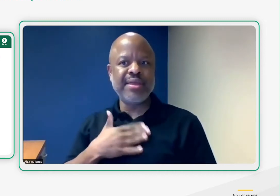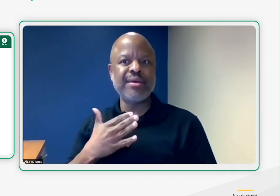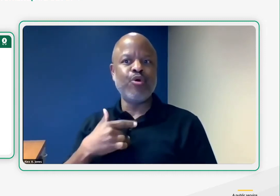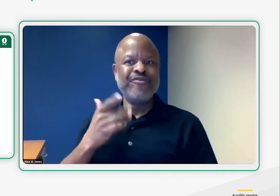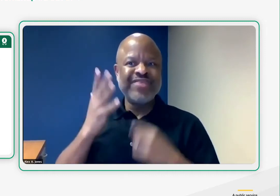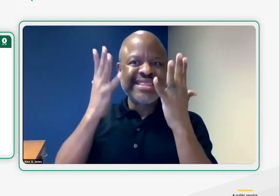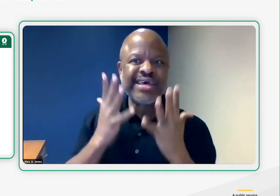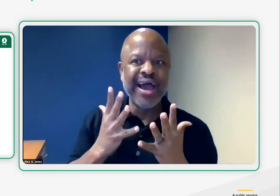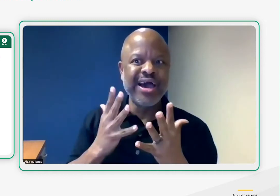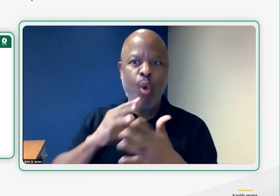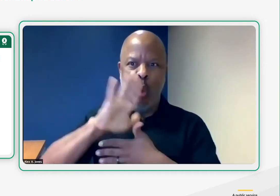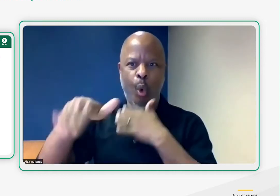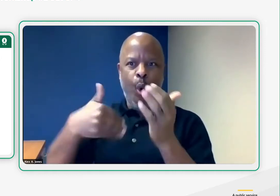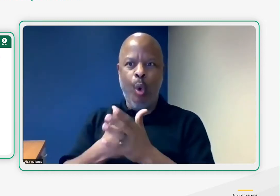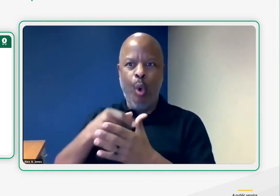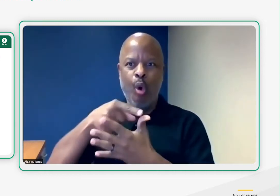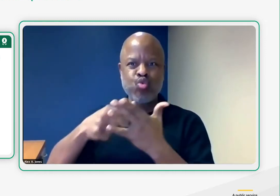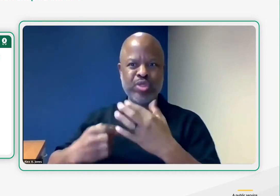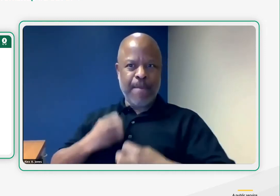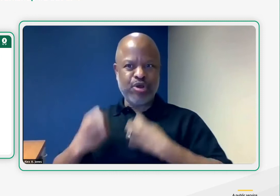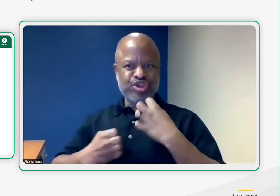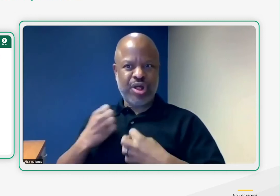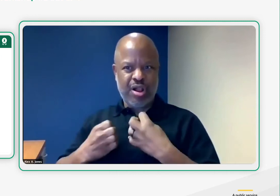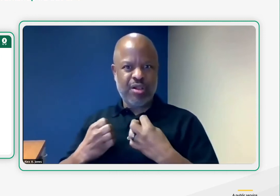We have sadness. All of those emotions are involved.